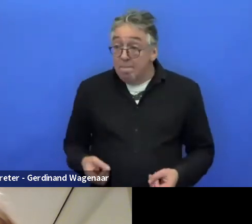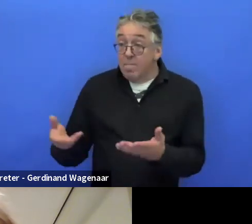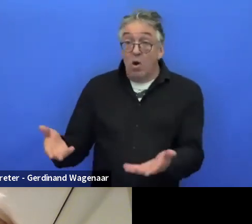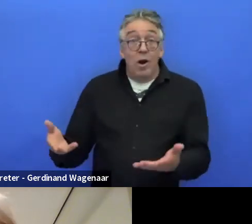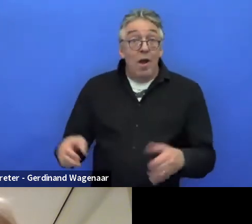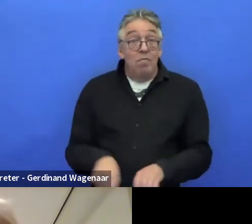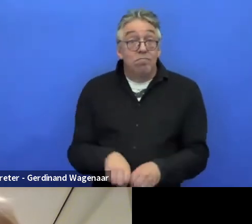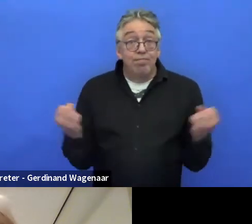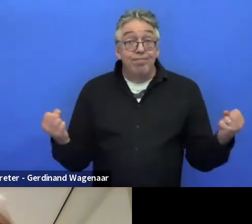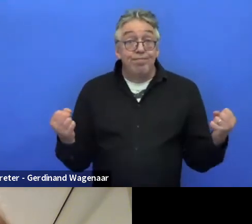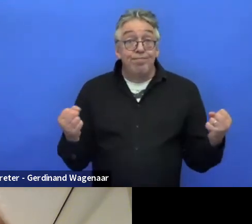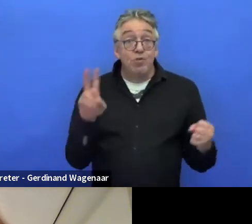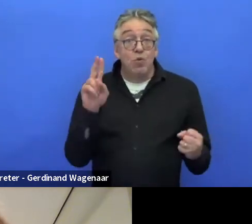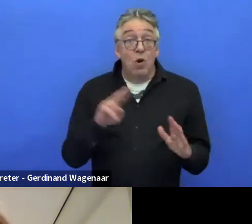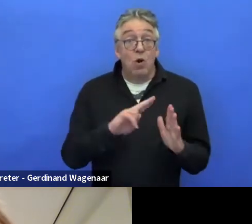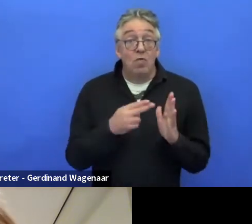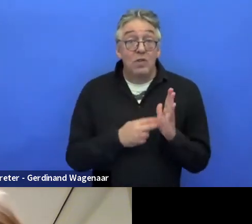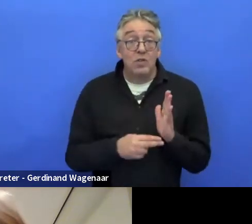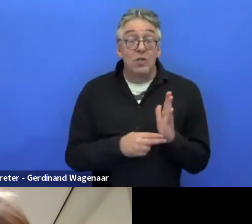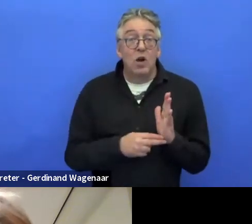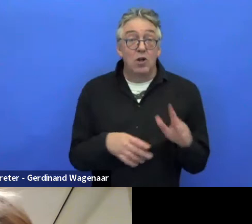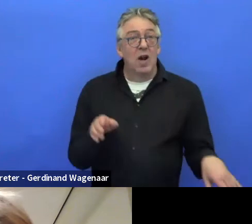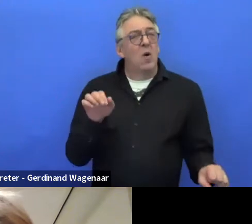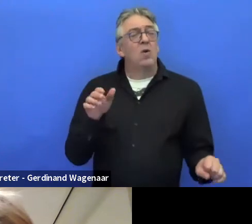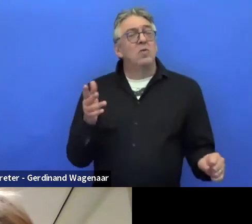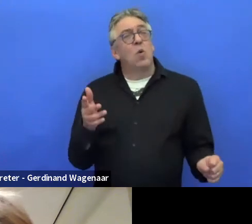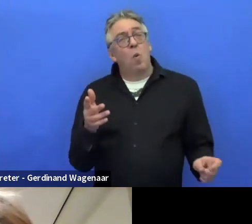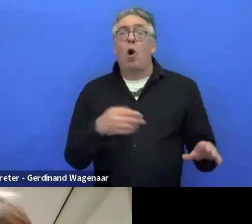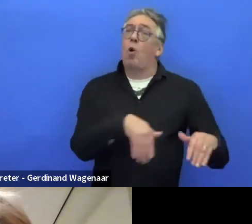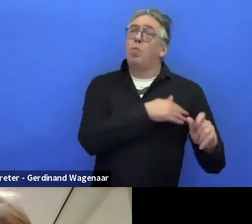So, they took actions while calling the Ombudsman